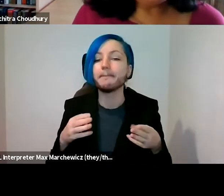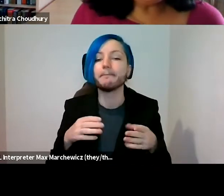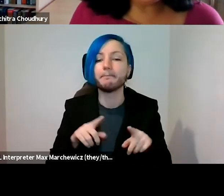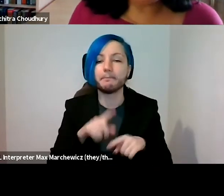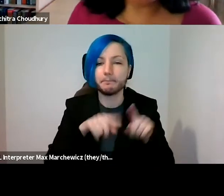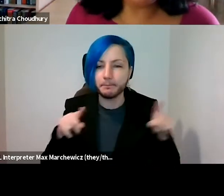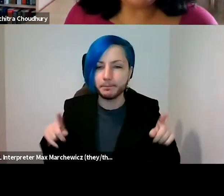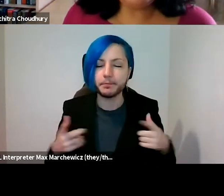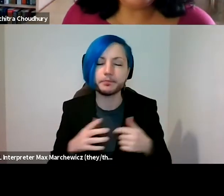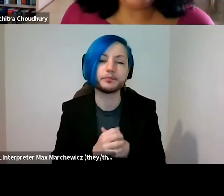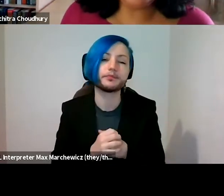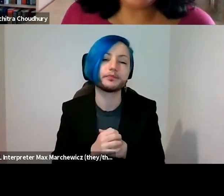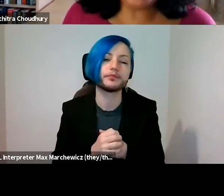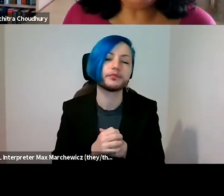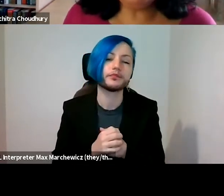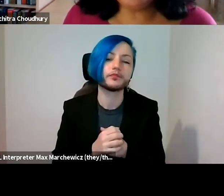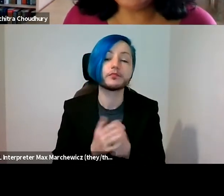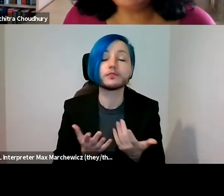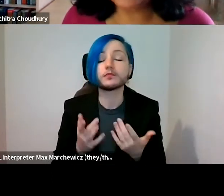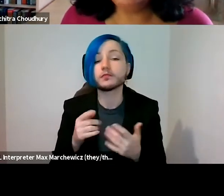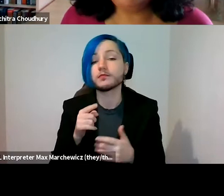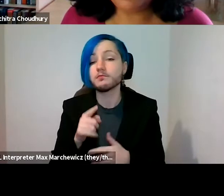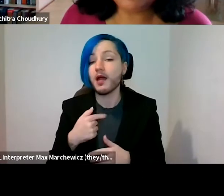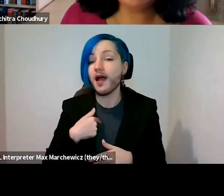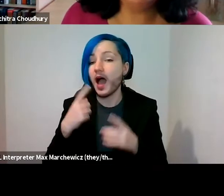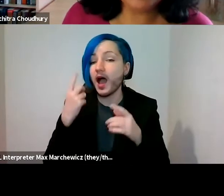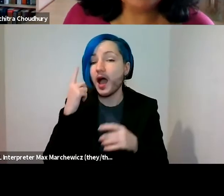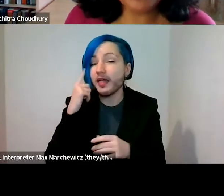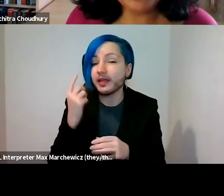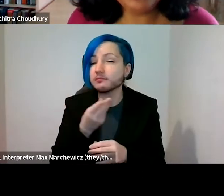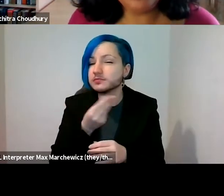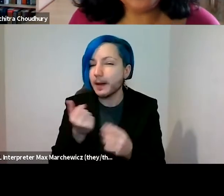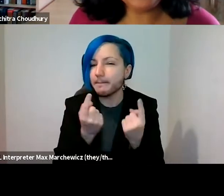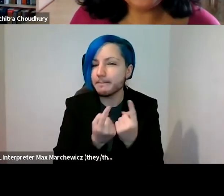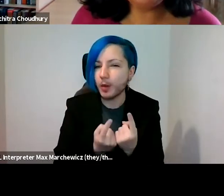But here is how I think that some objects stand apart, going back to my earlier point,